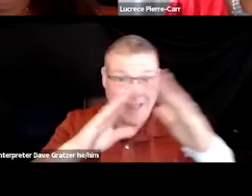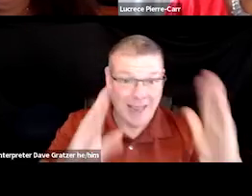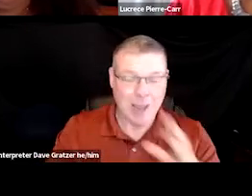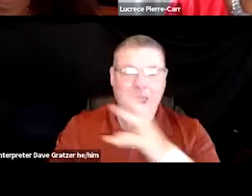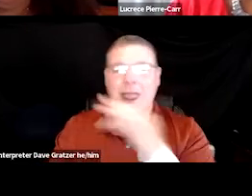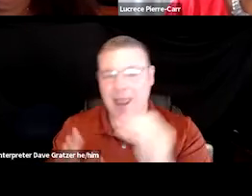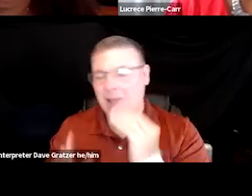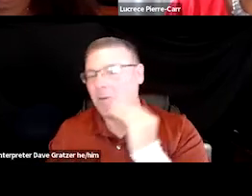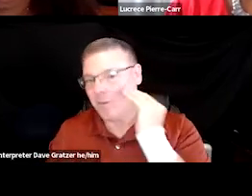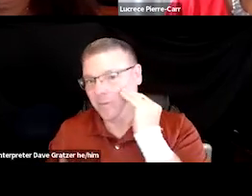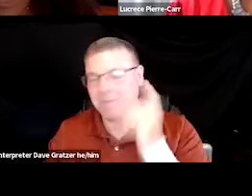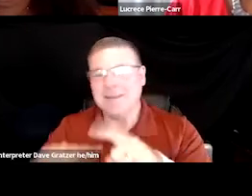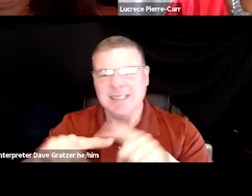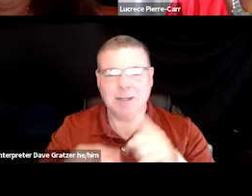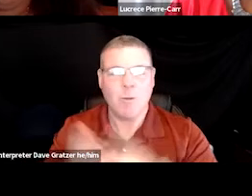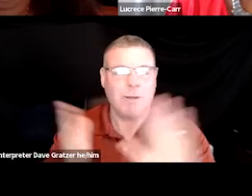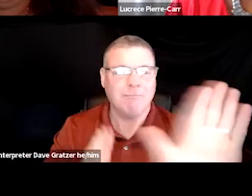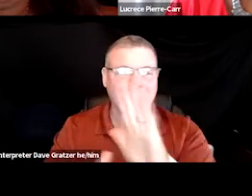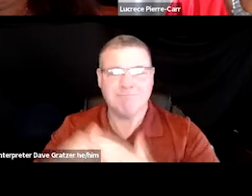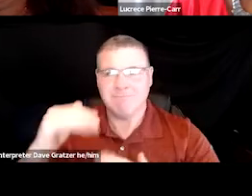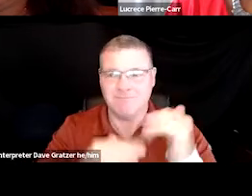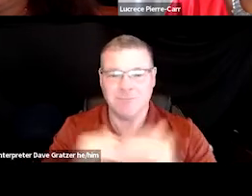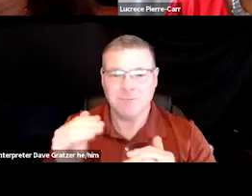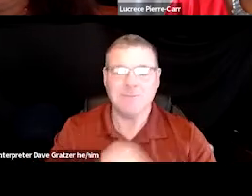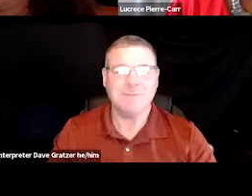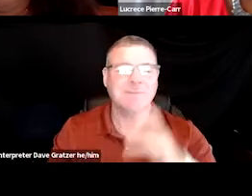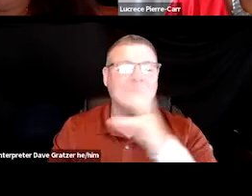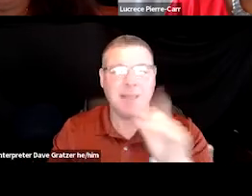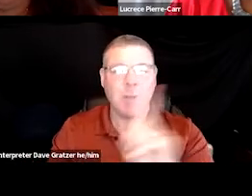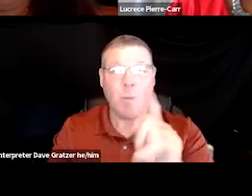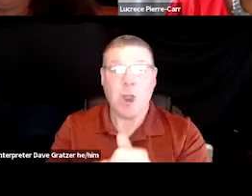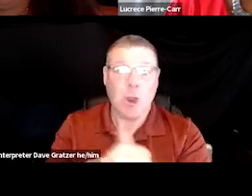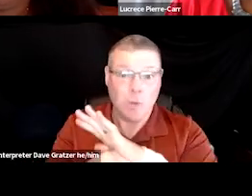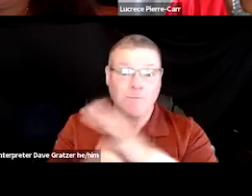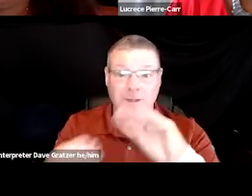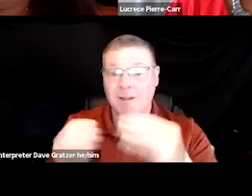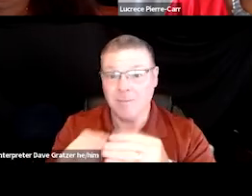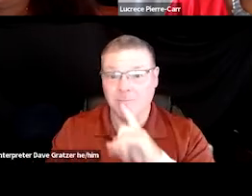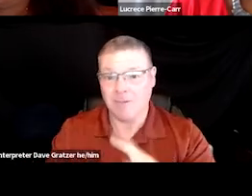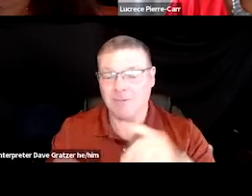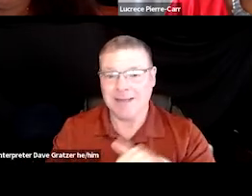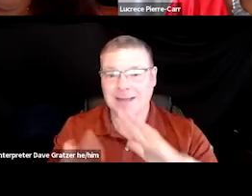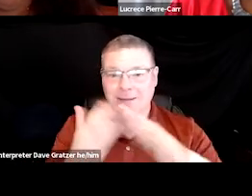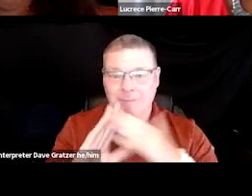depending on what their comfort level is, depending on where our COVID numbers are in our community.